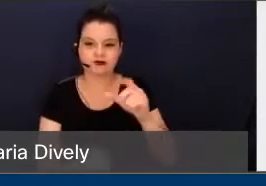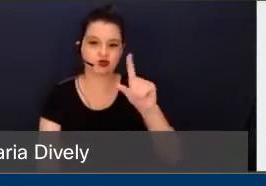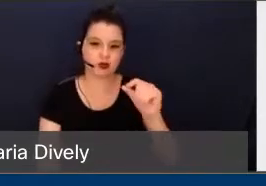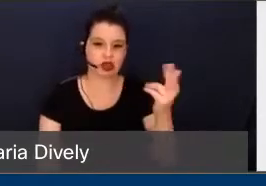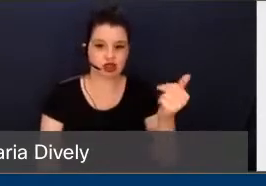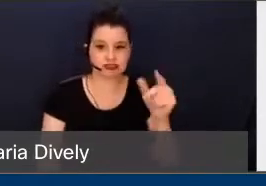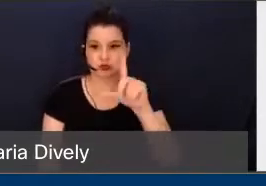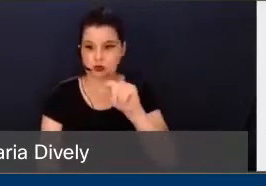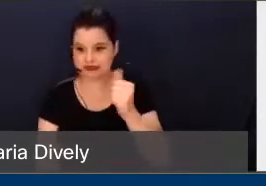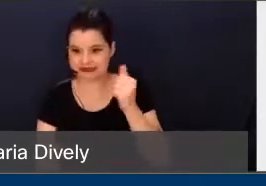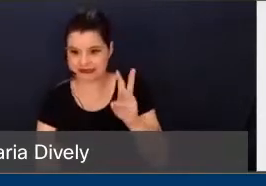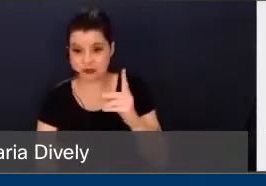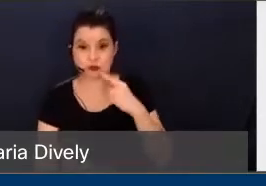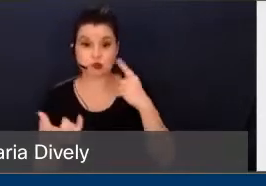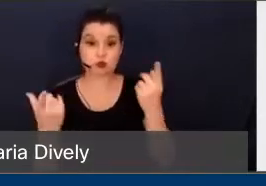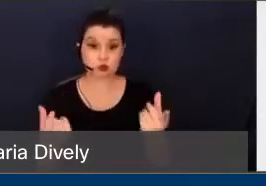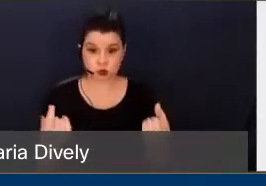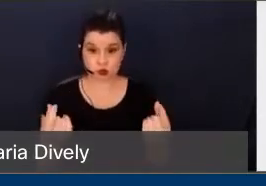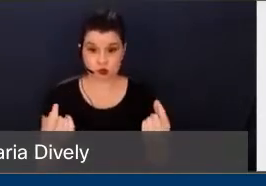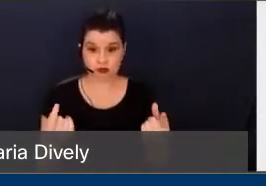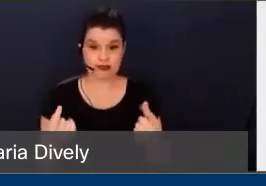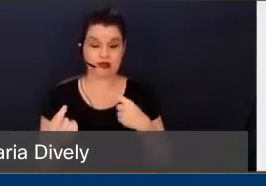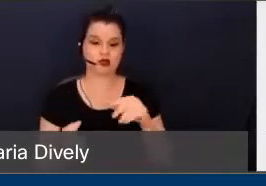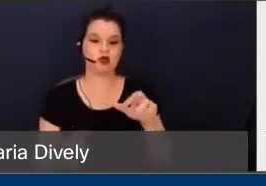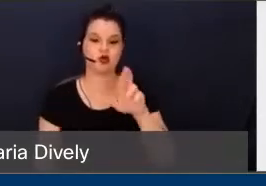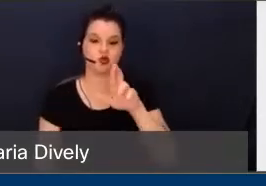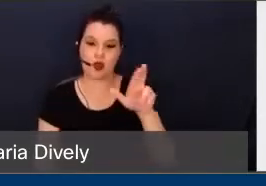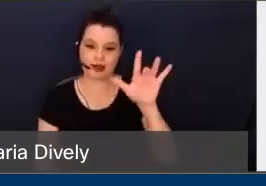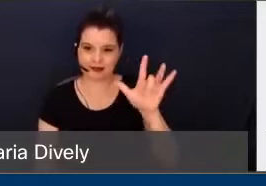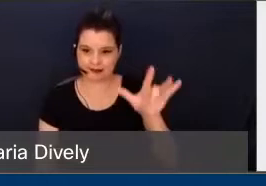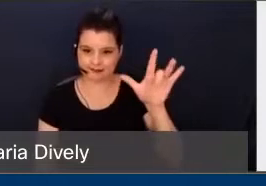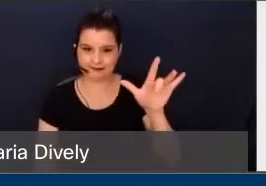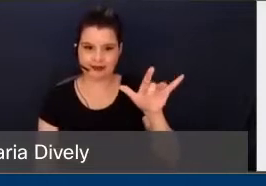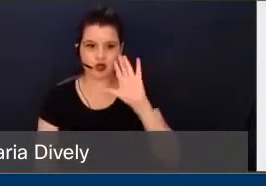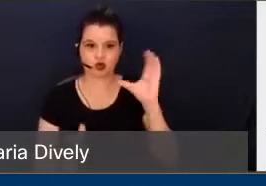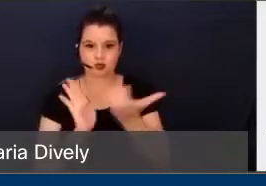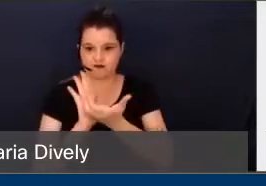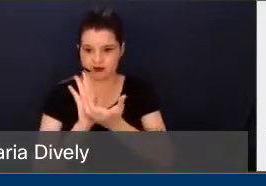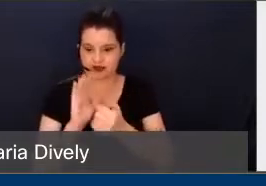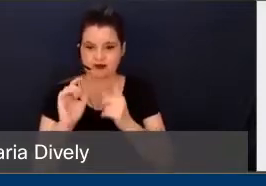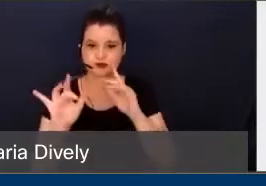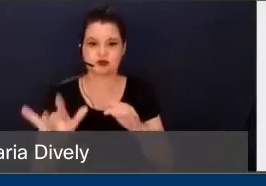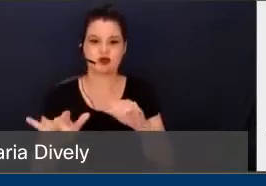So what you would do is you would right click on your graphic and you're going to select format picture,